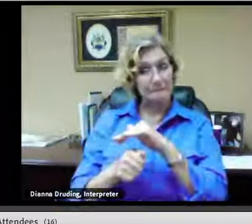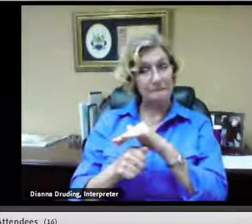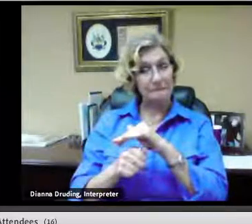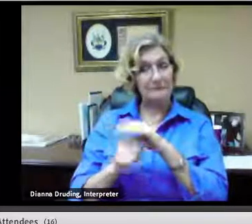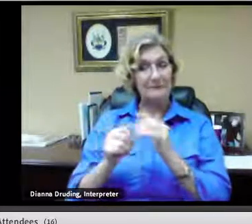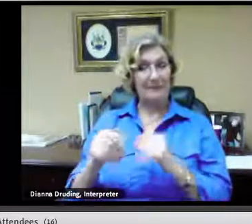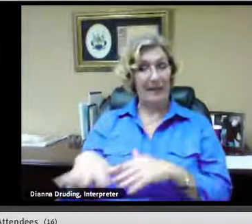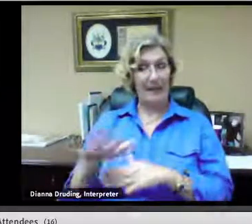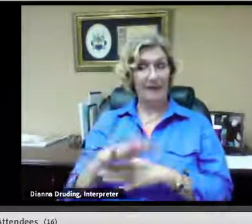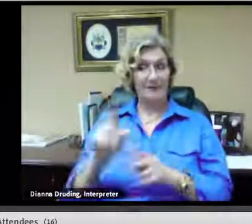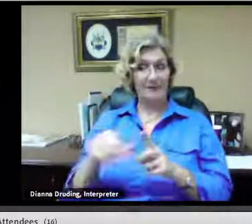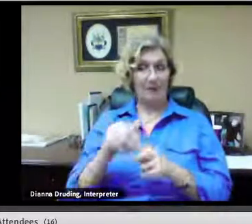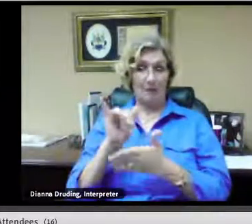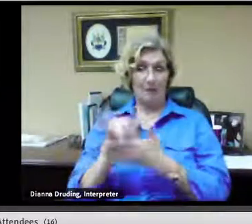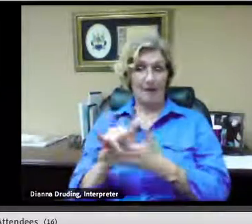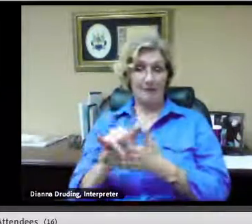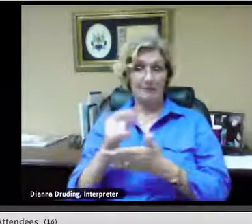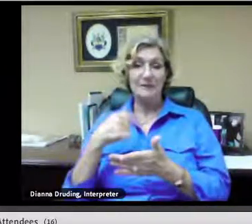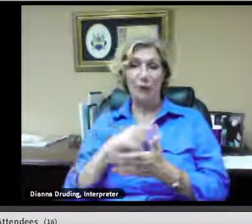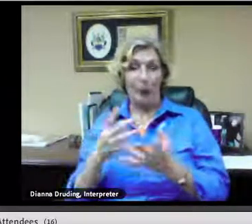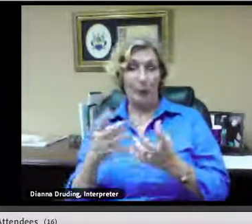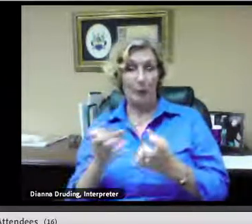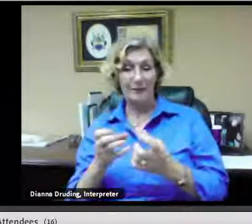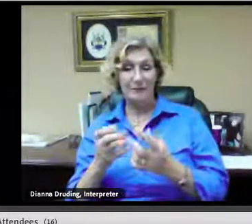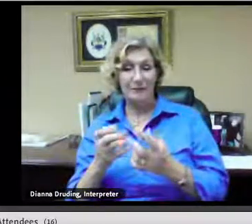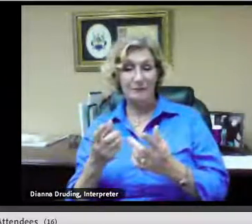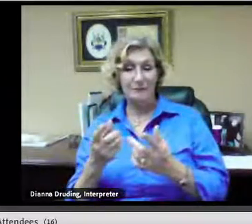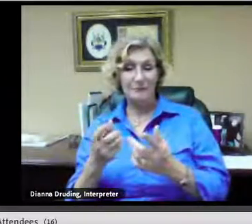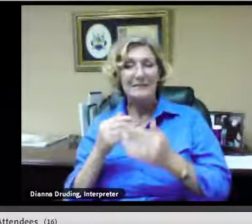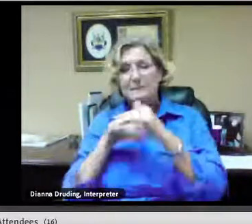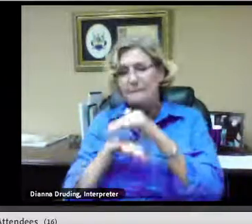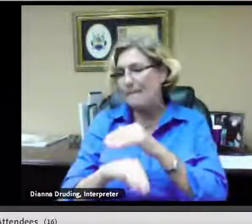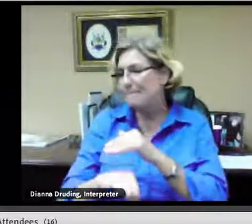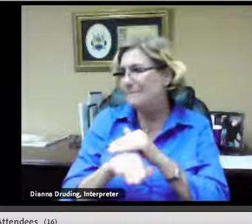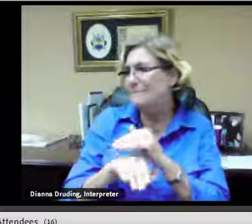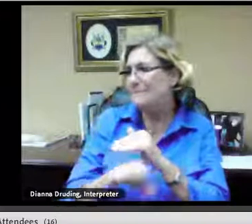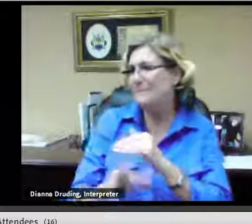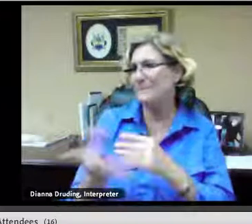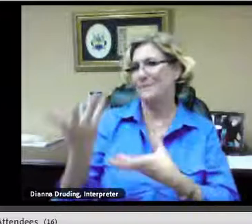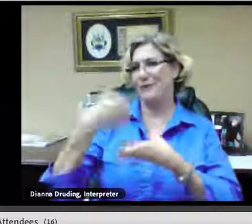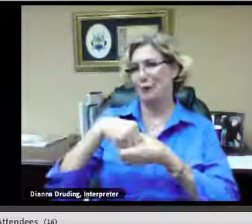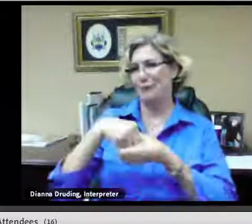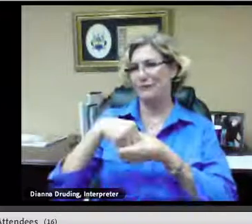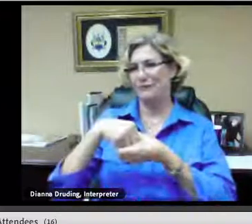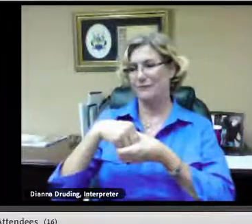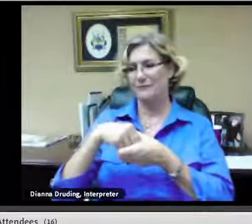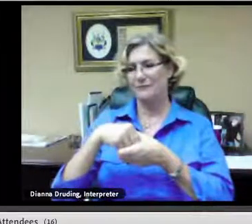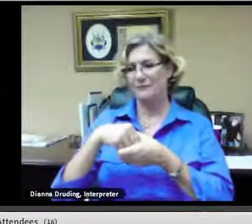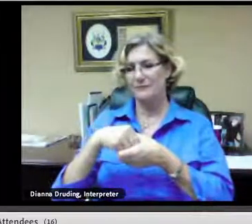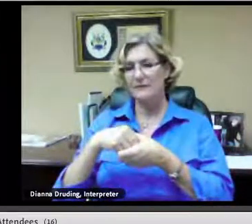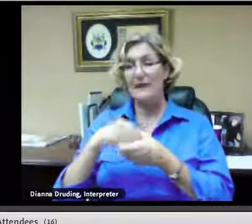to make the accessibility all-inclusive. Okay? So, you know, if you want to, you know, think about